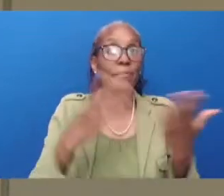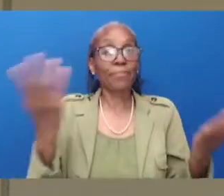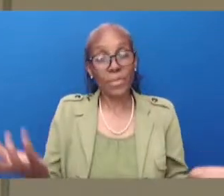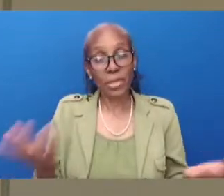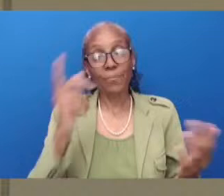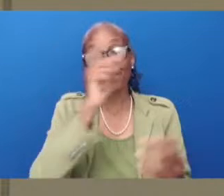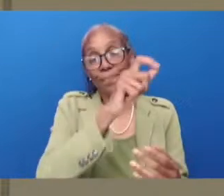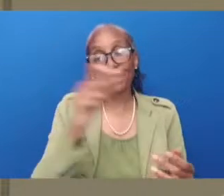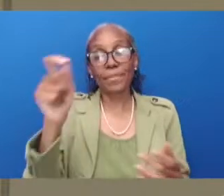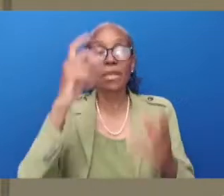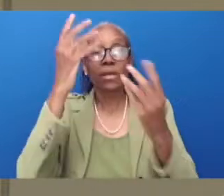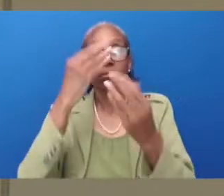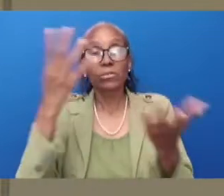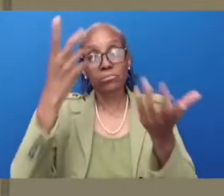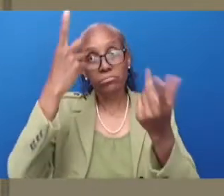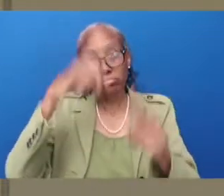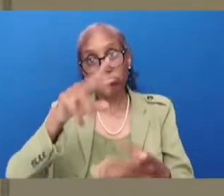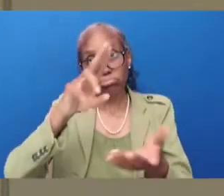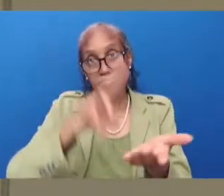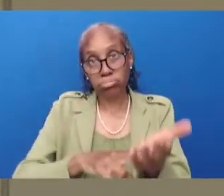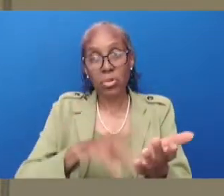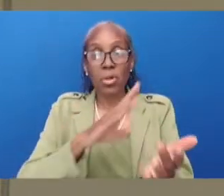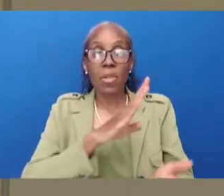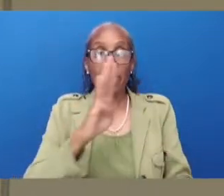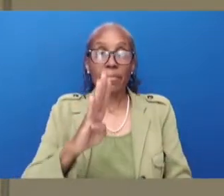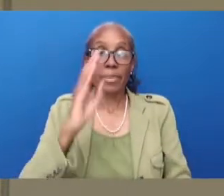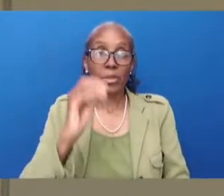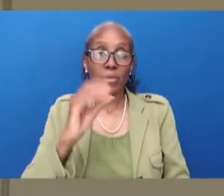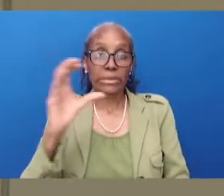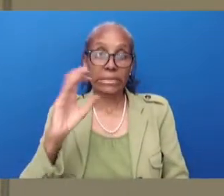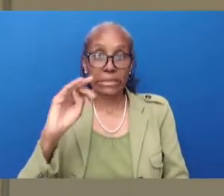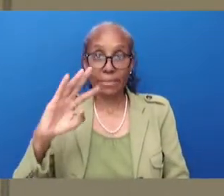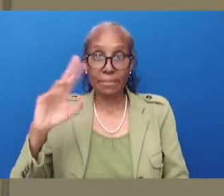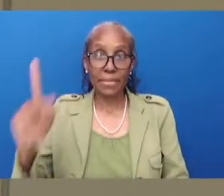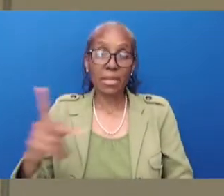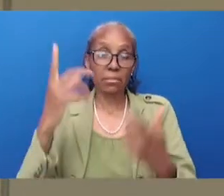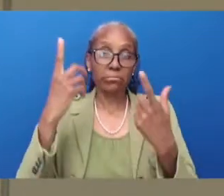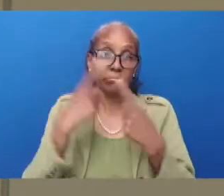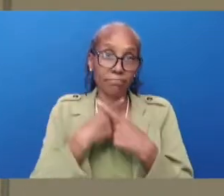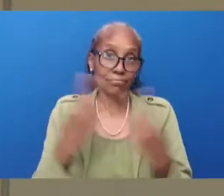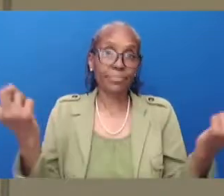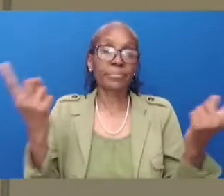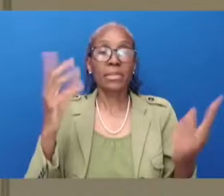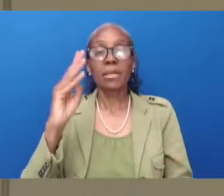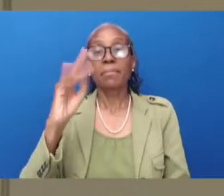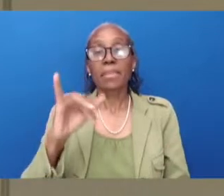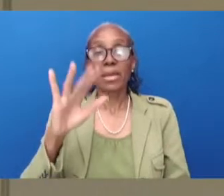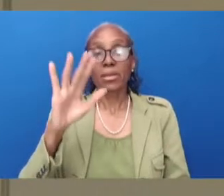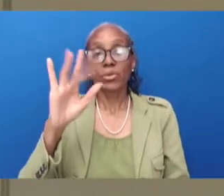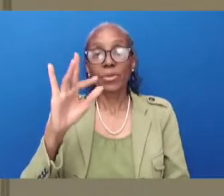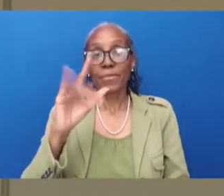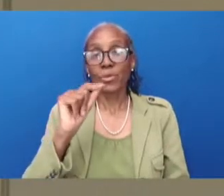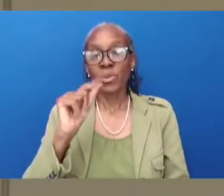EVENTS AND PROGRAMS.